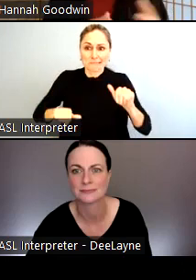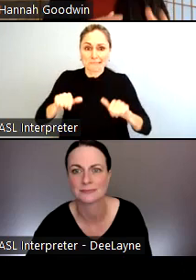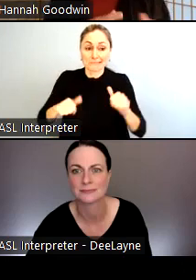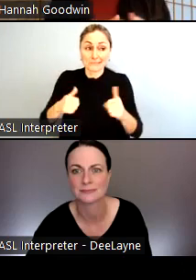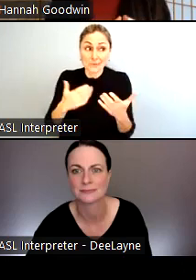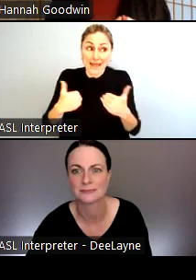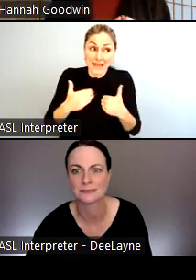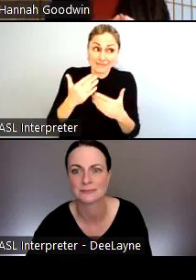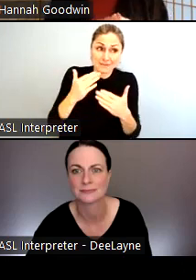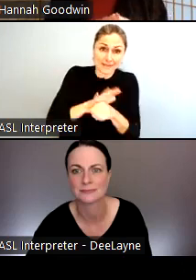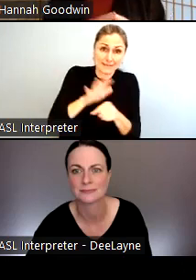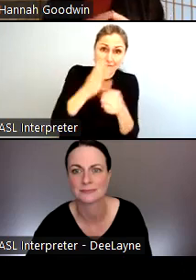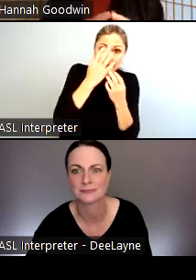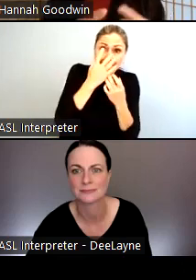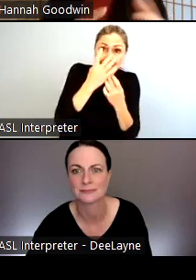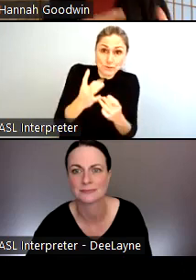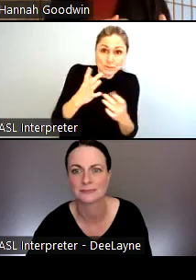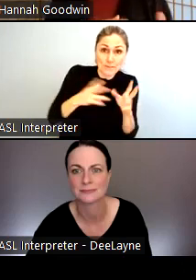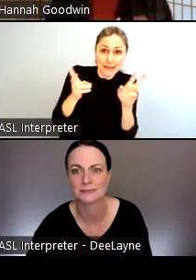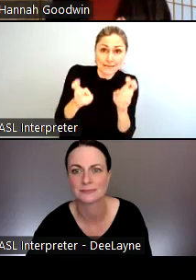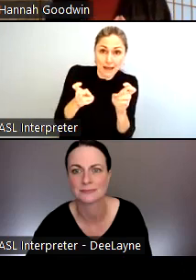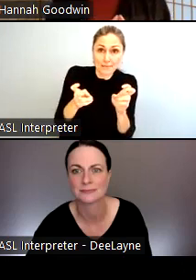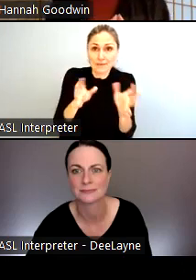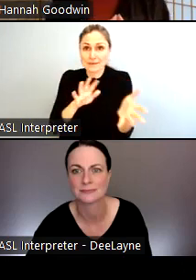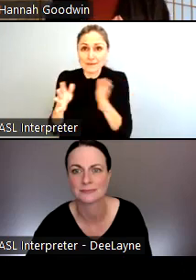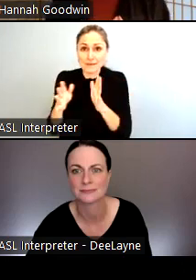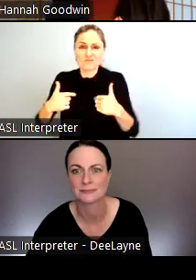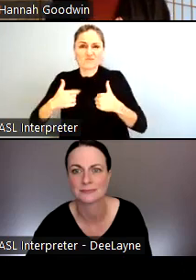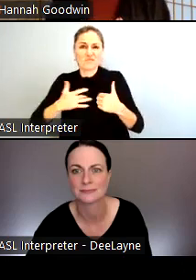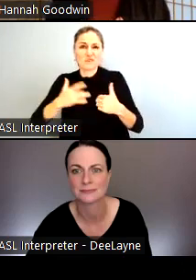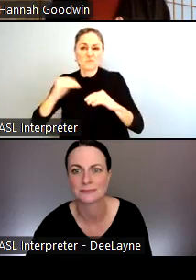or enough interest there, or they feel more comfortable with a 15-minute talk.